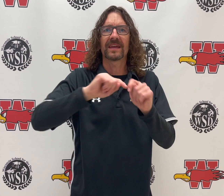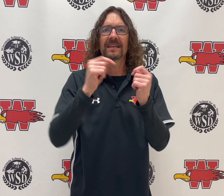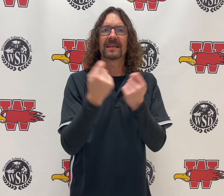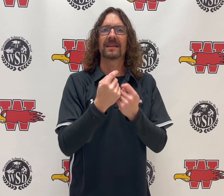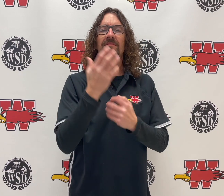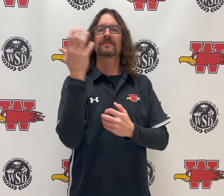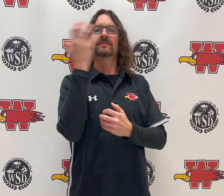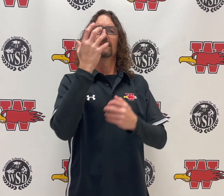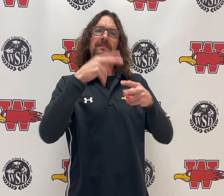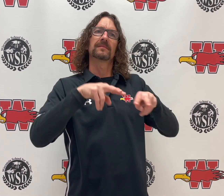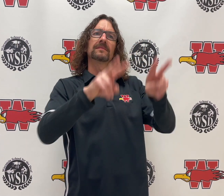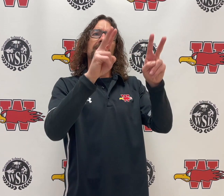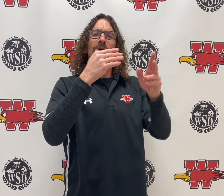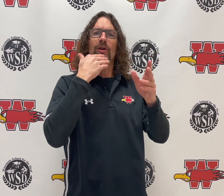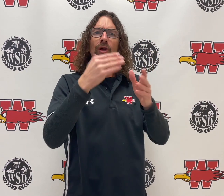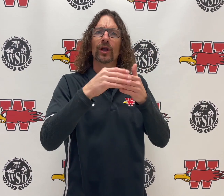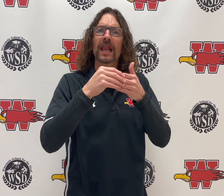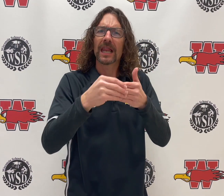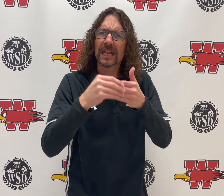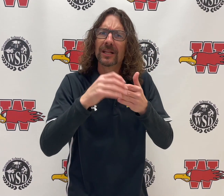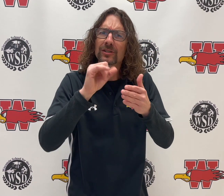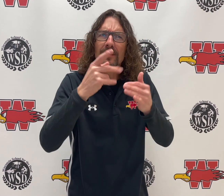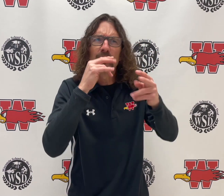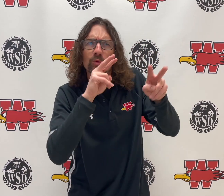she really brought the team and they look up to her as a leader.